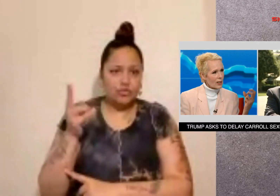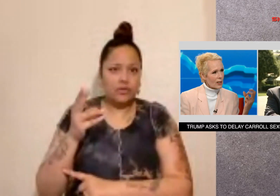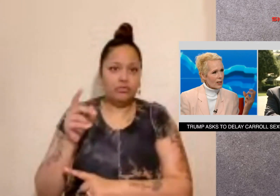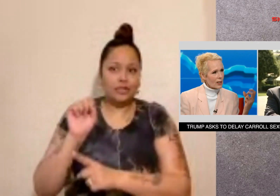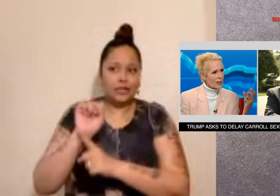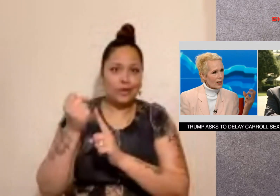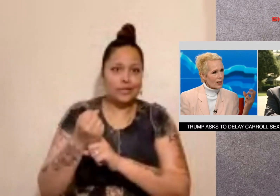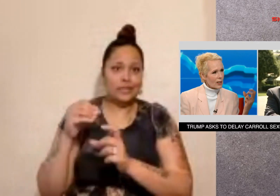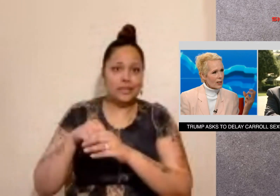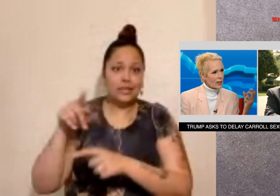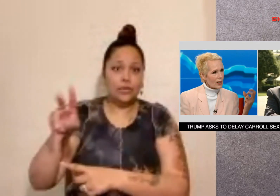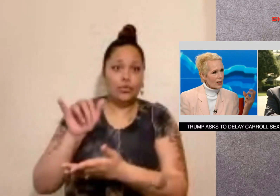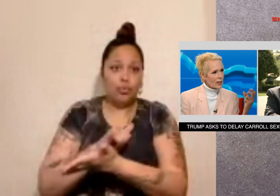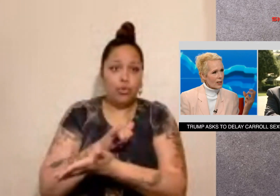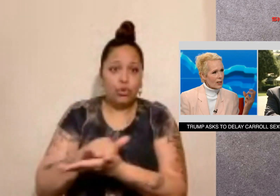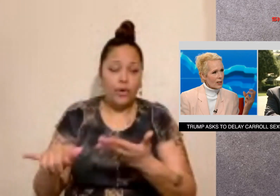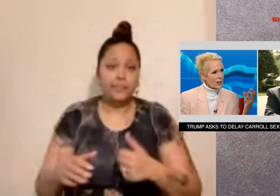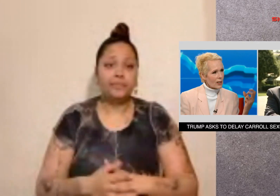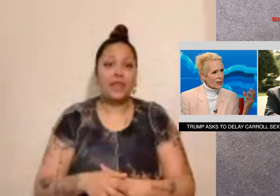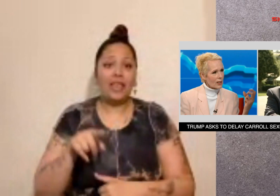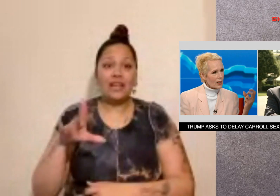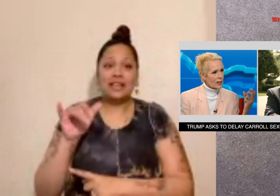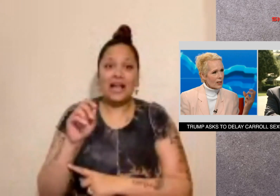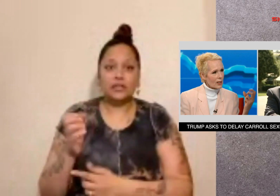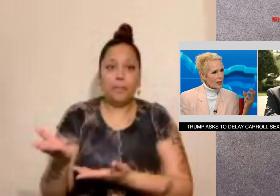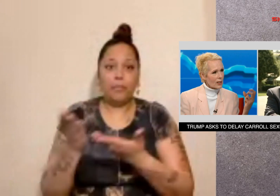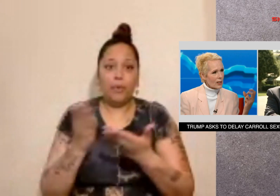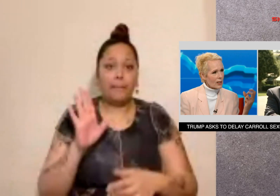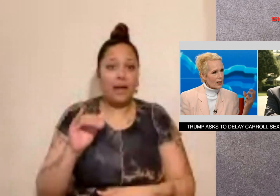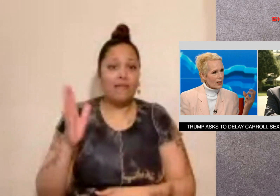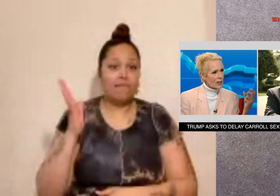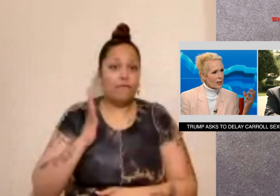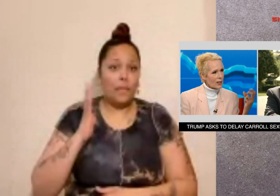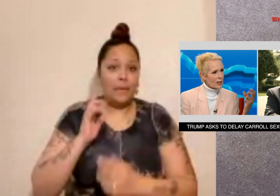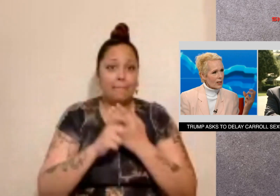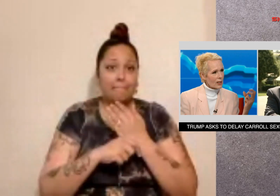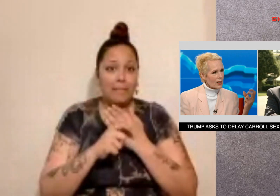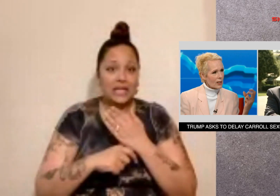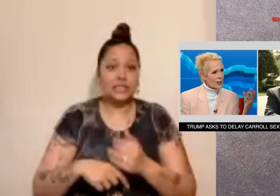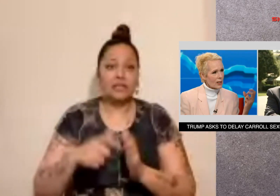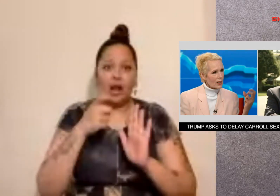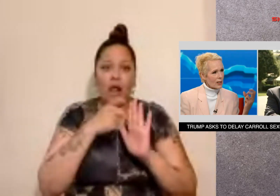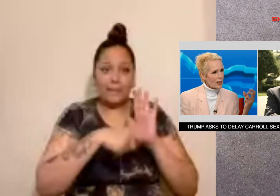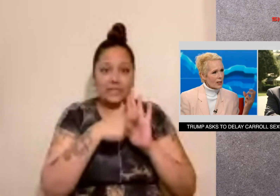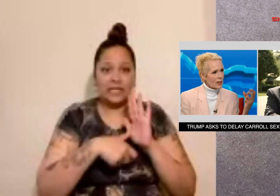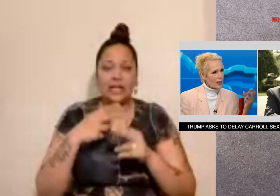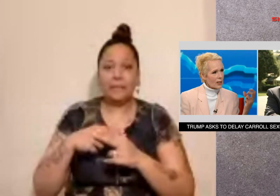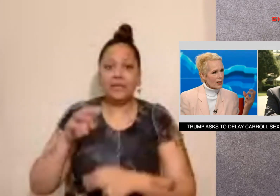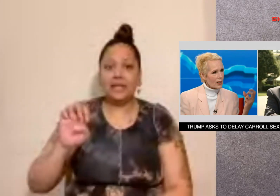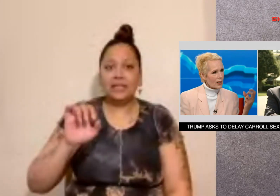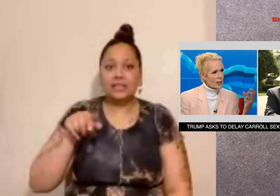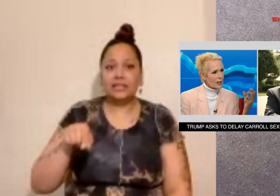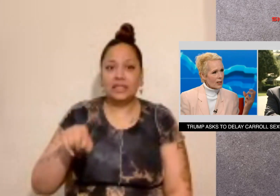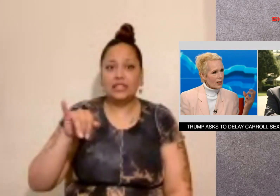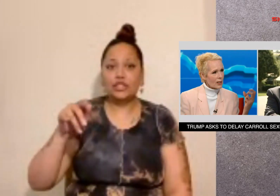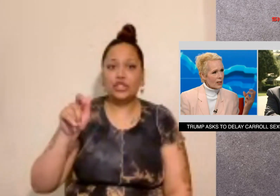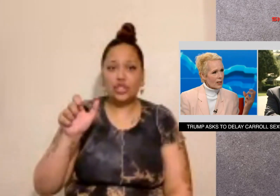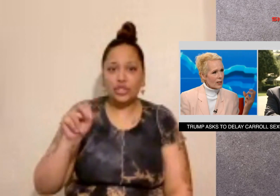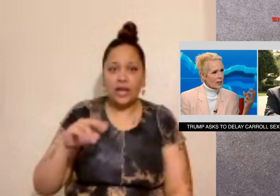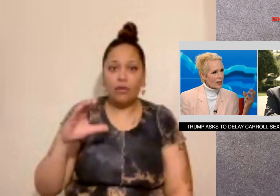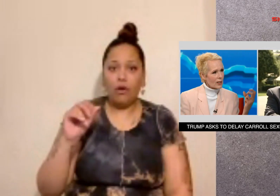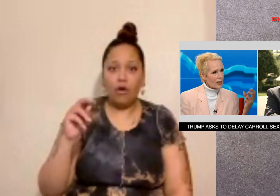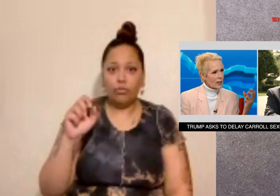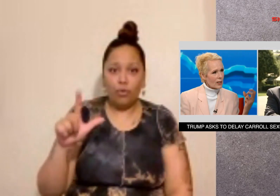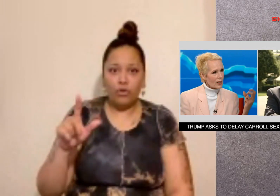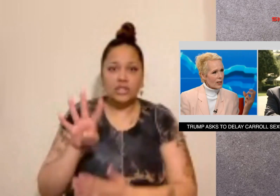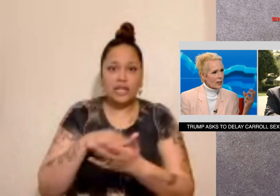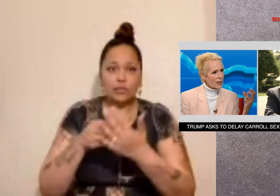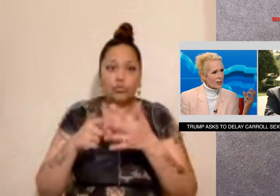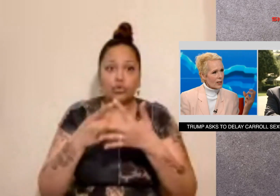the case is separate from his historic indictment in New York